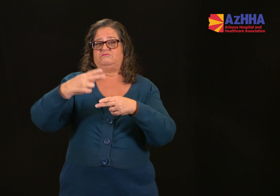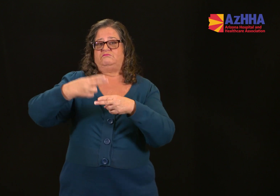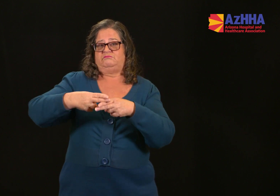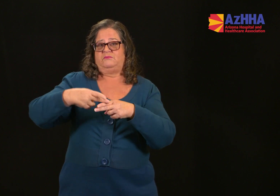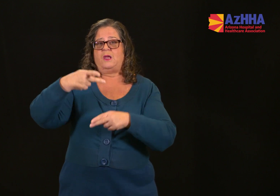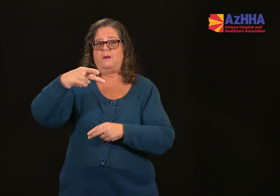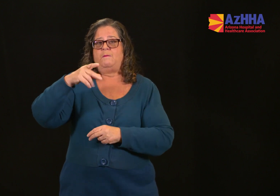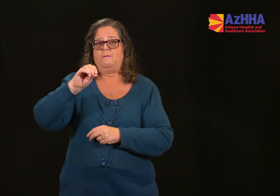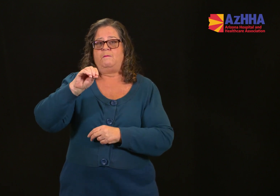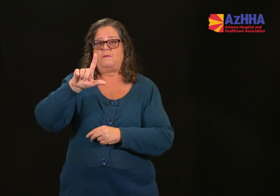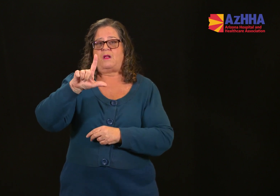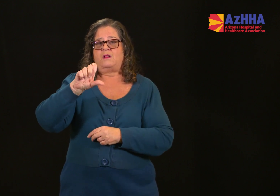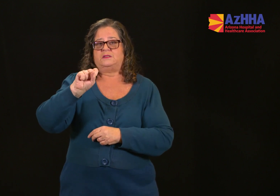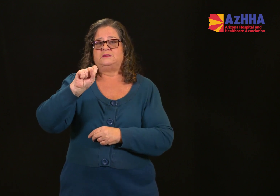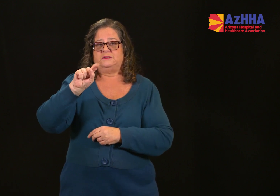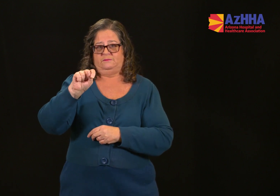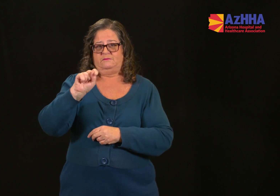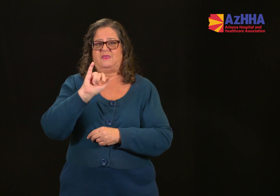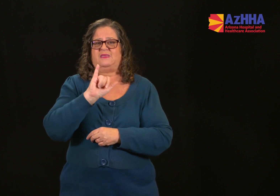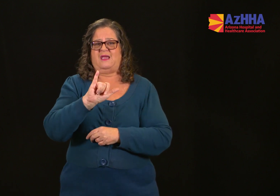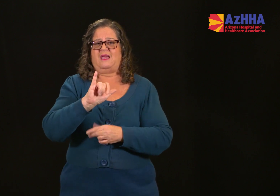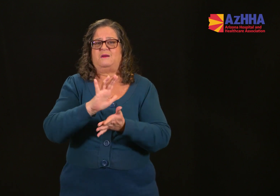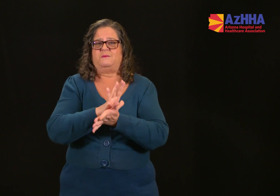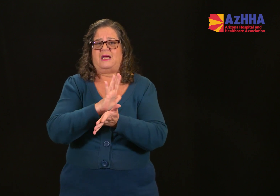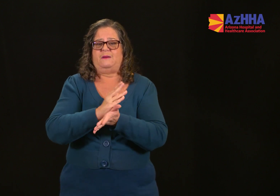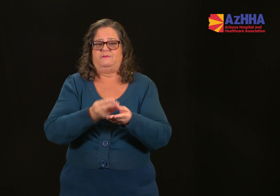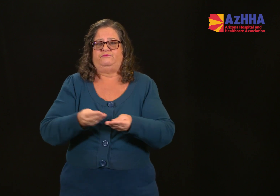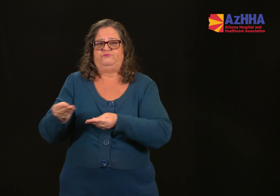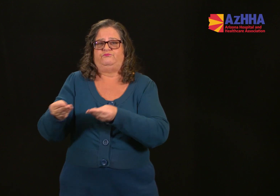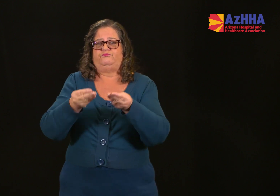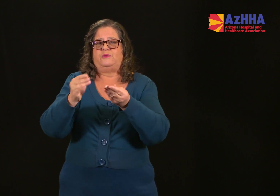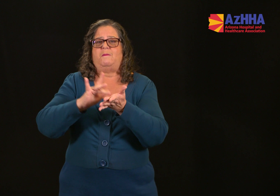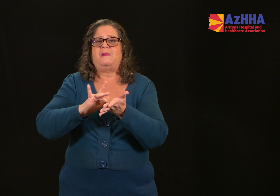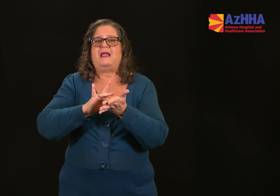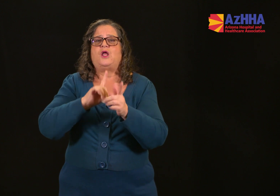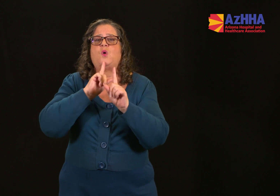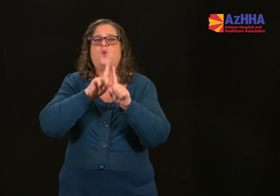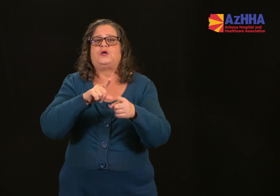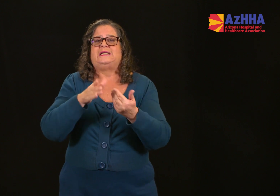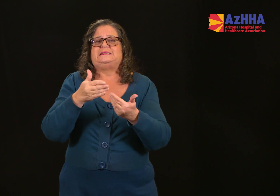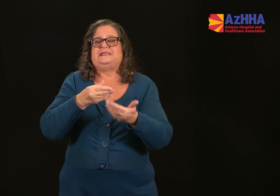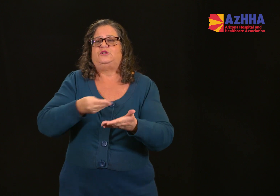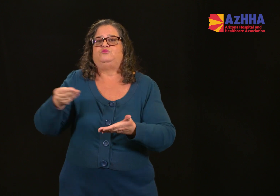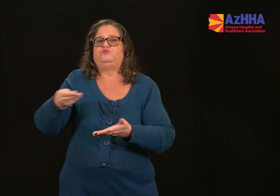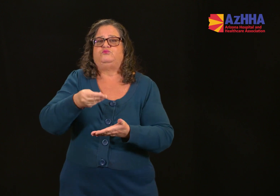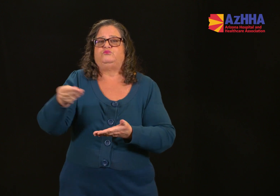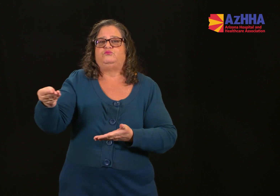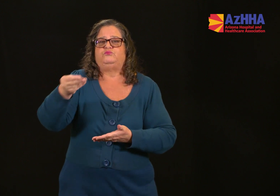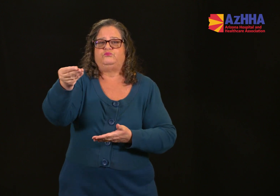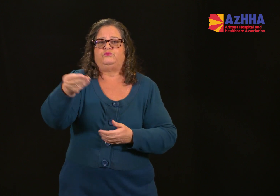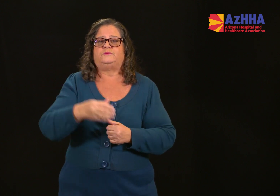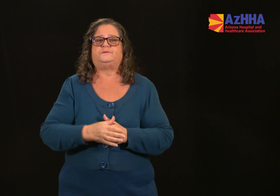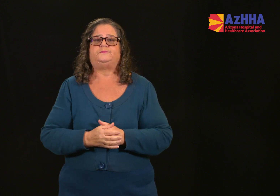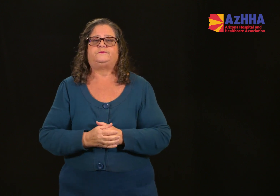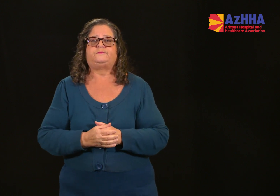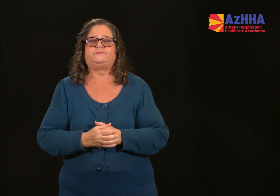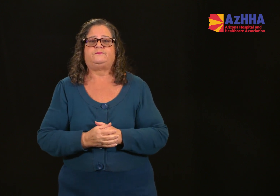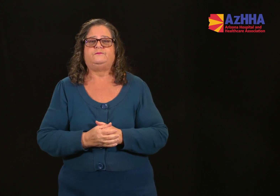a portable medical order. This form is currently in use in Arizona.